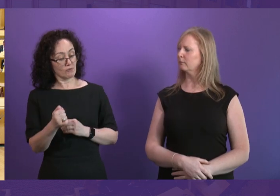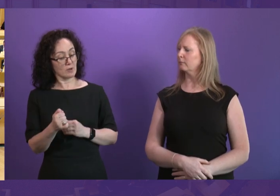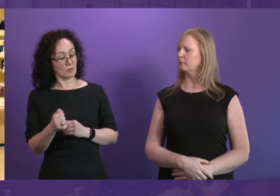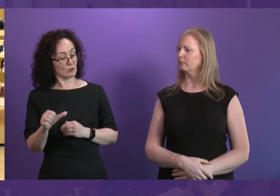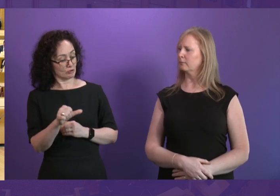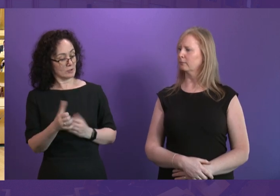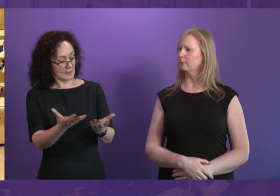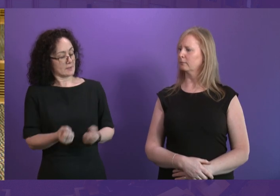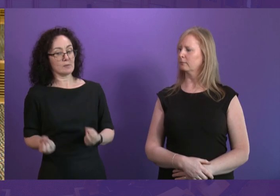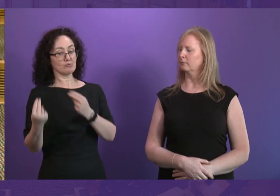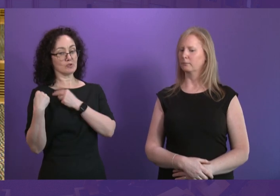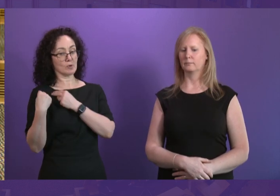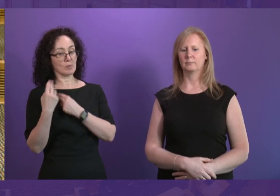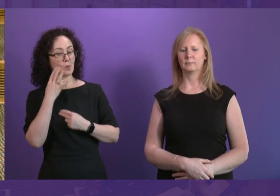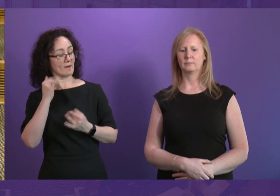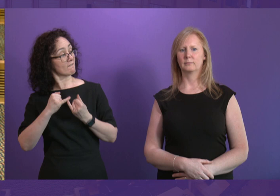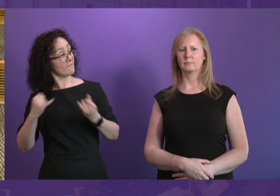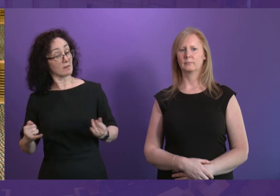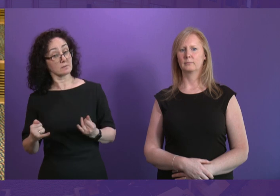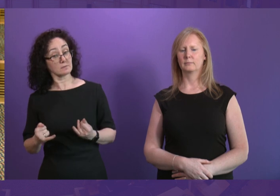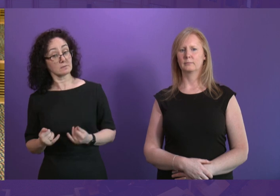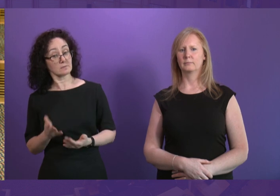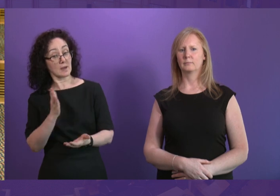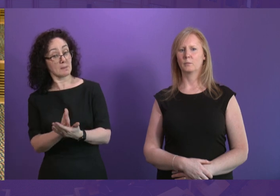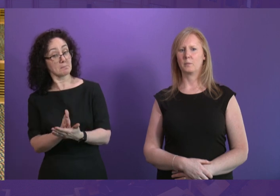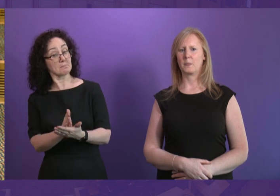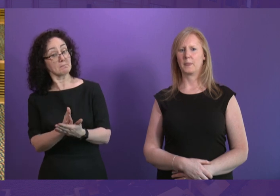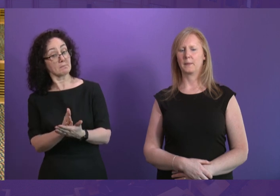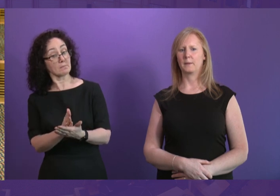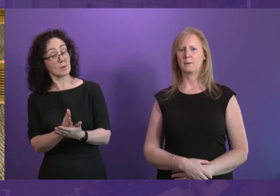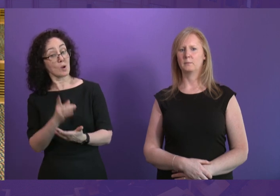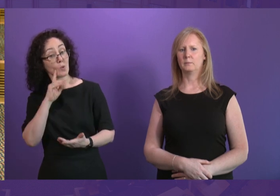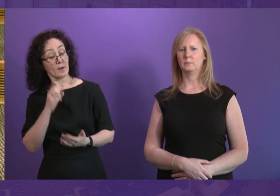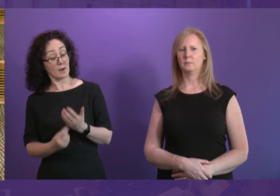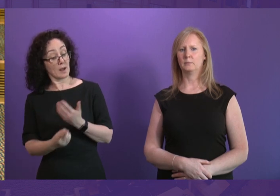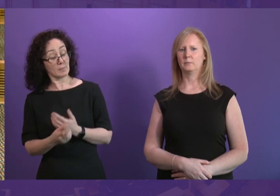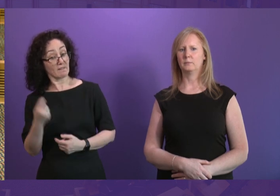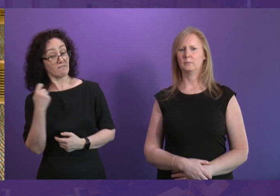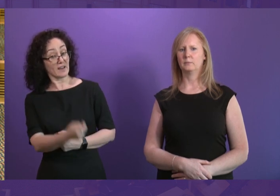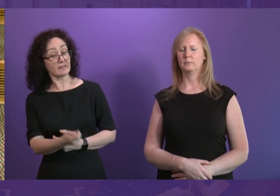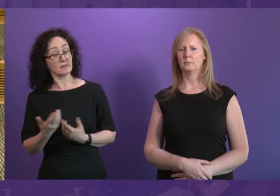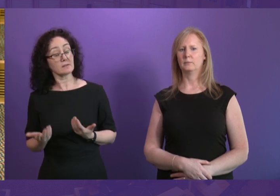where it fails, and it is held to account. ScotRail is fined for failures in its performance,